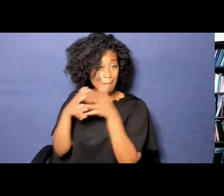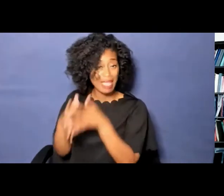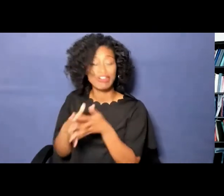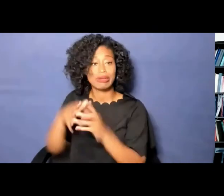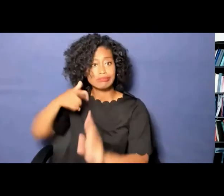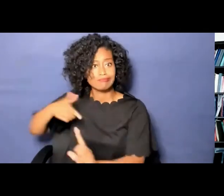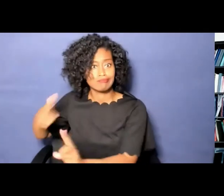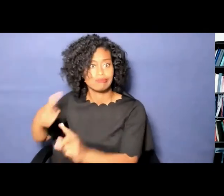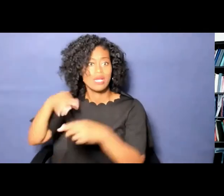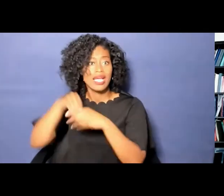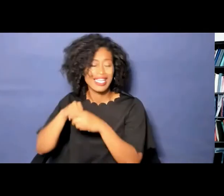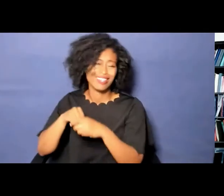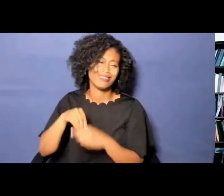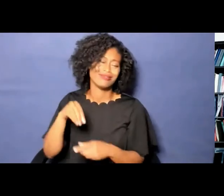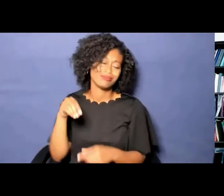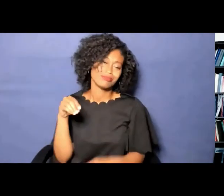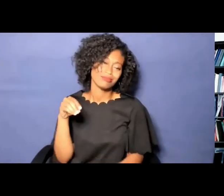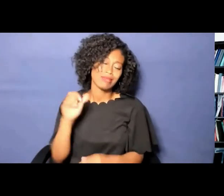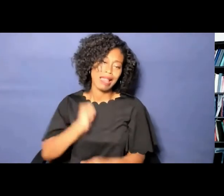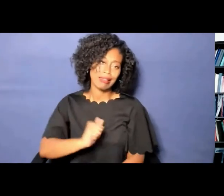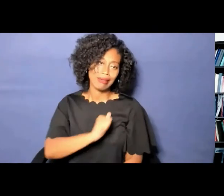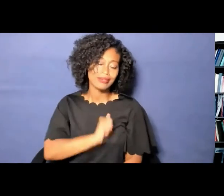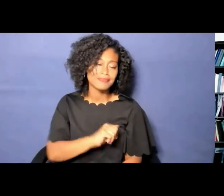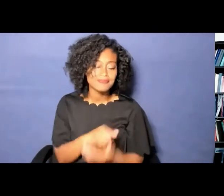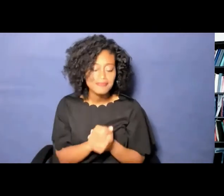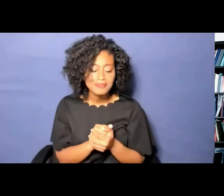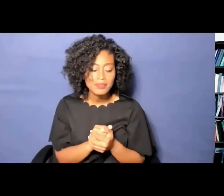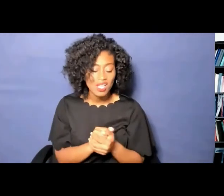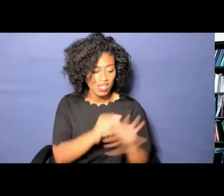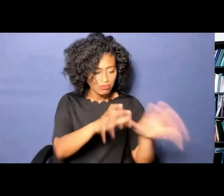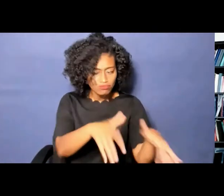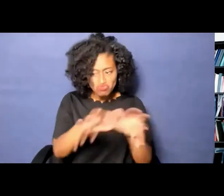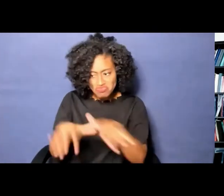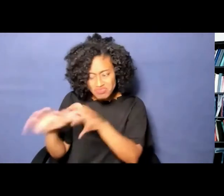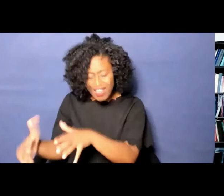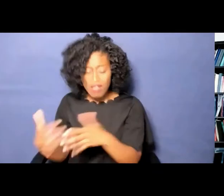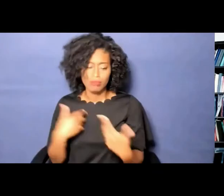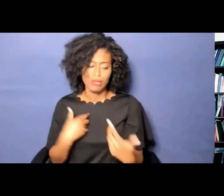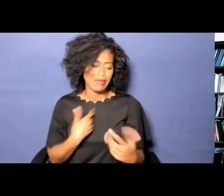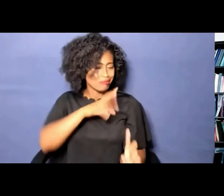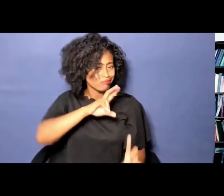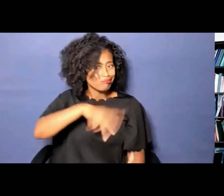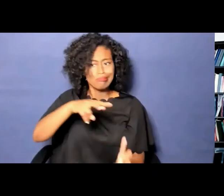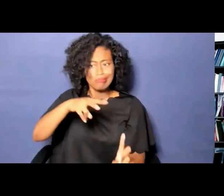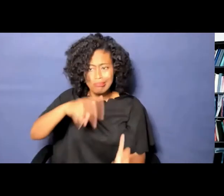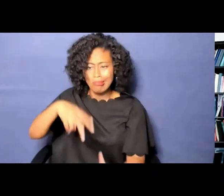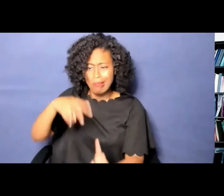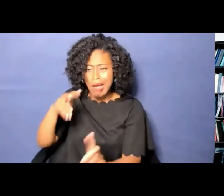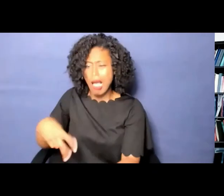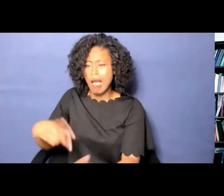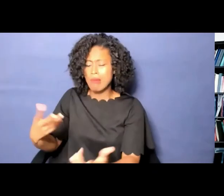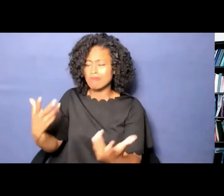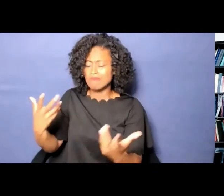These racial identity groups have been the targets of increasing hate crime